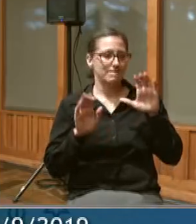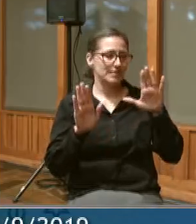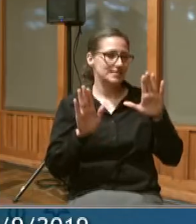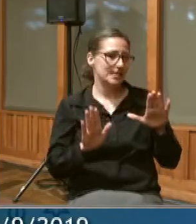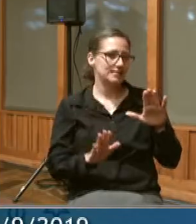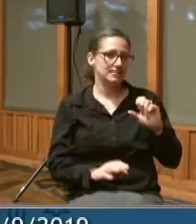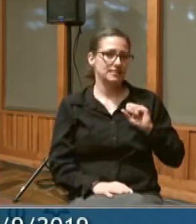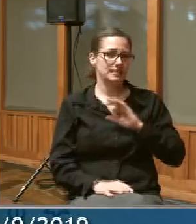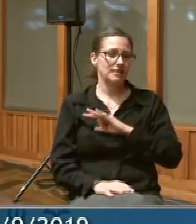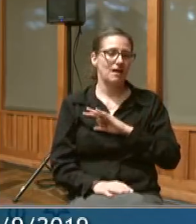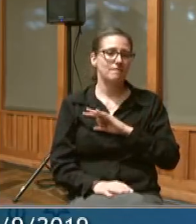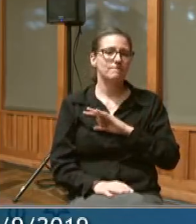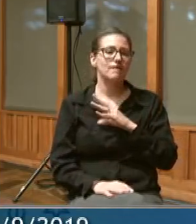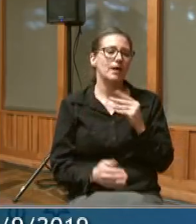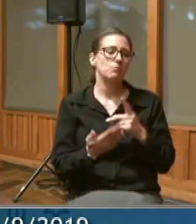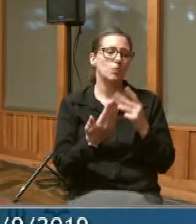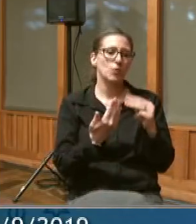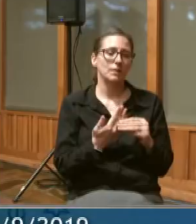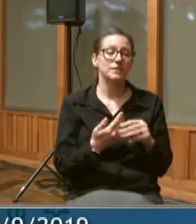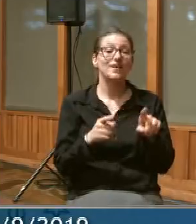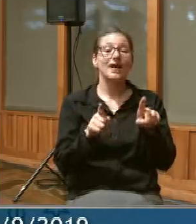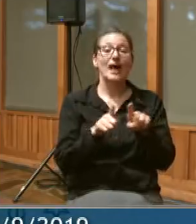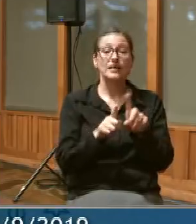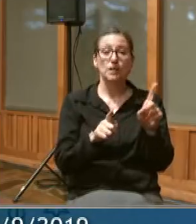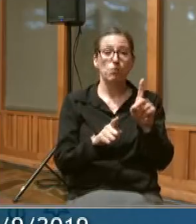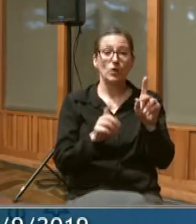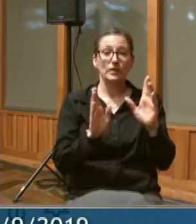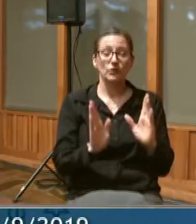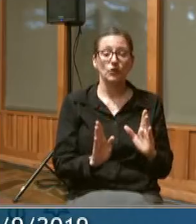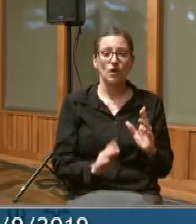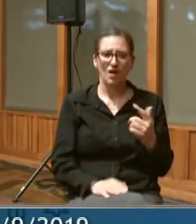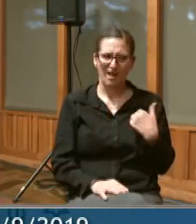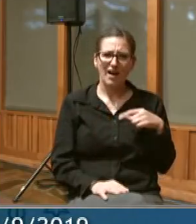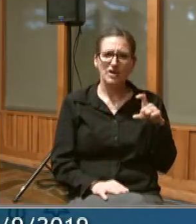AND MANY OTHER PARKS.